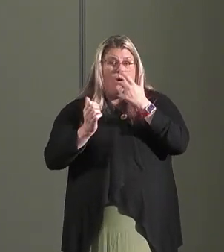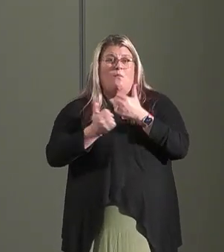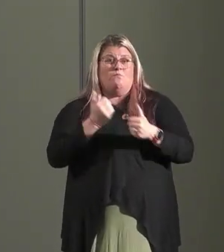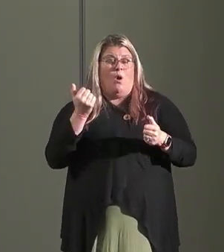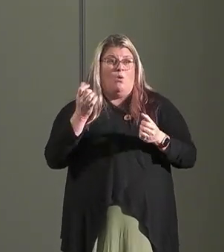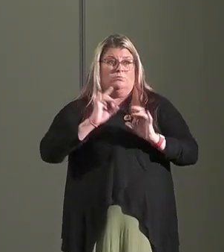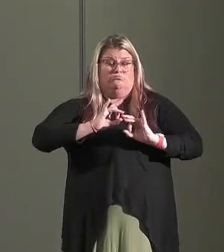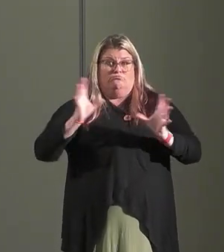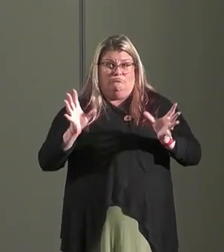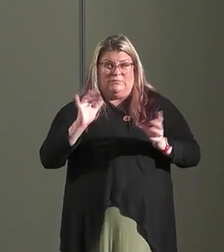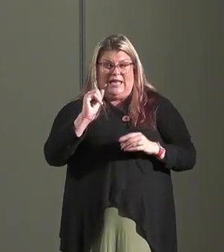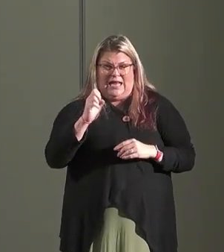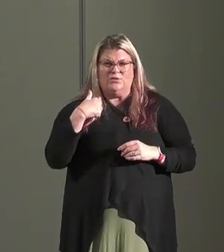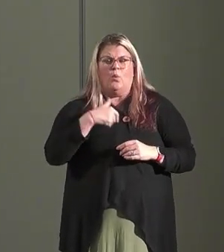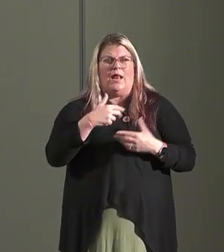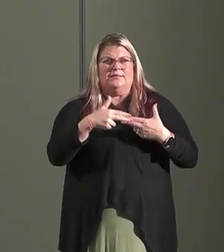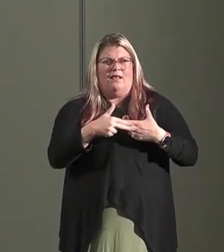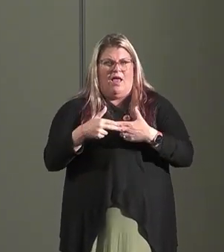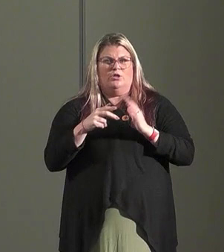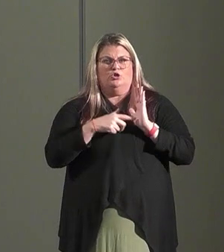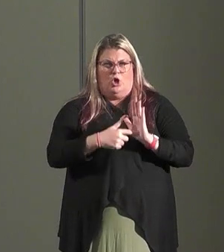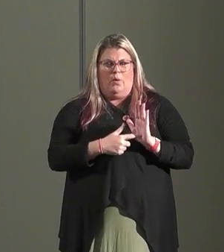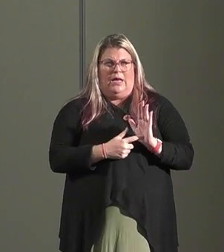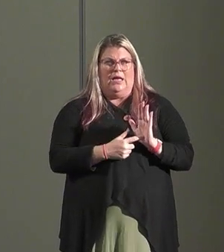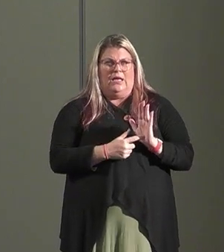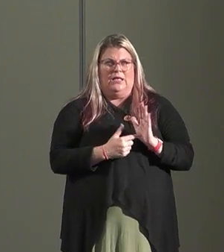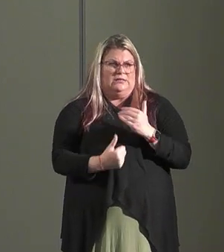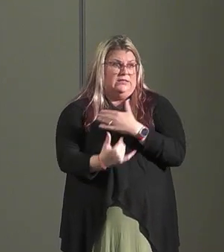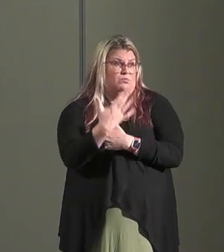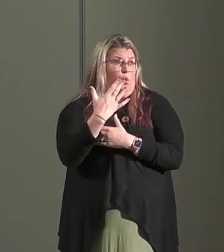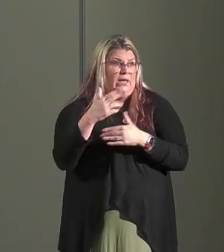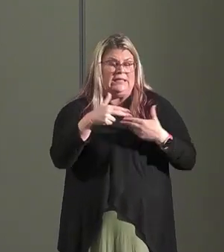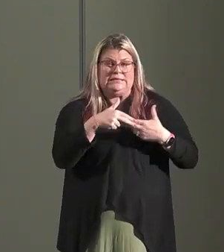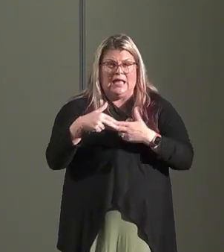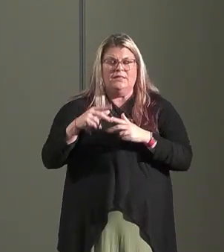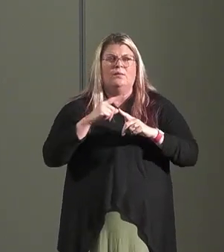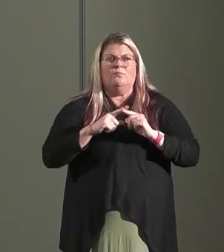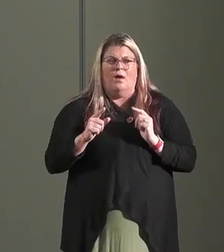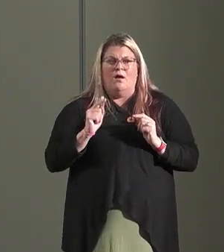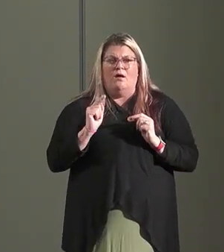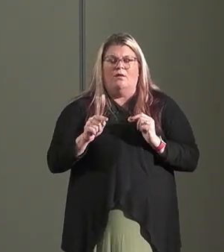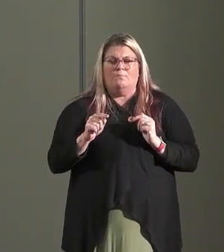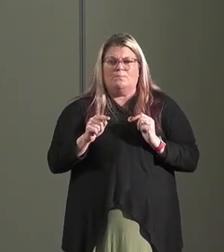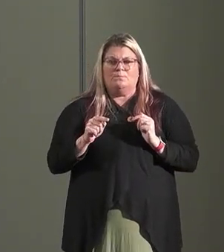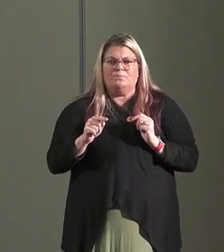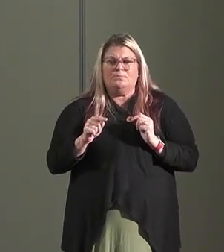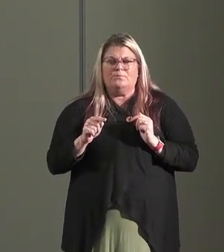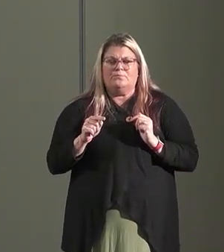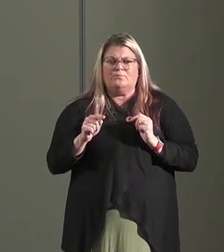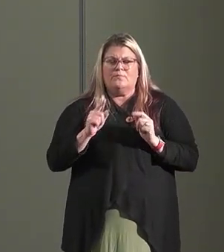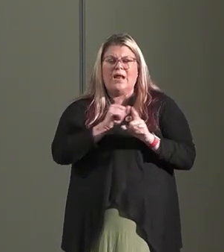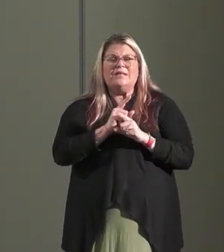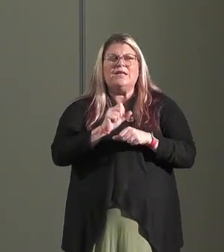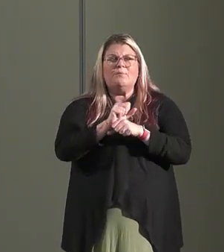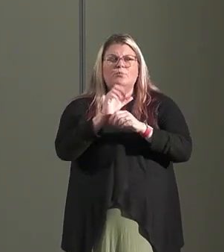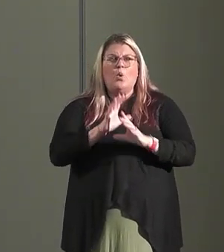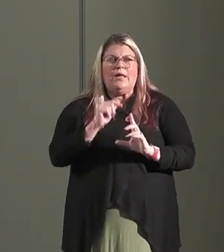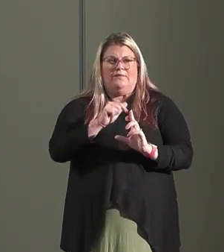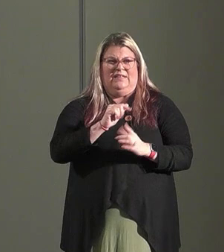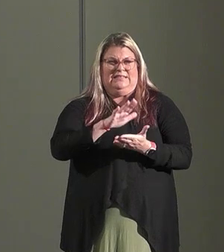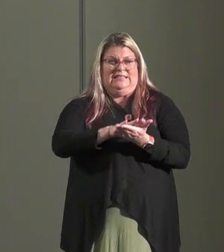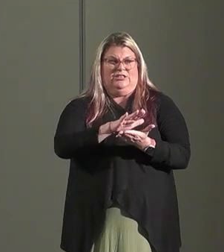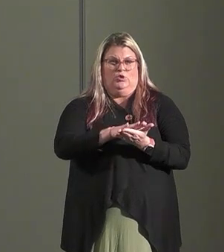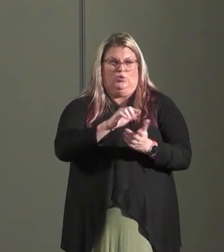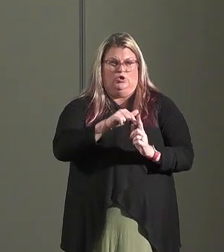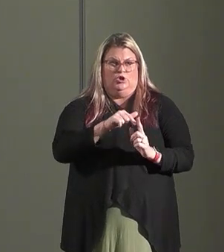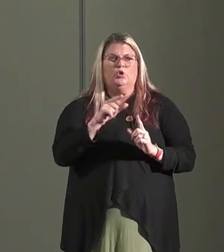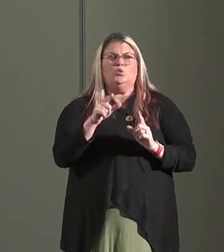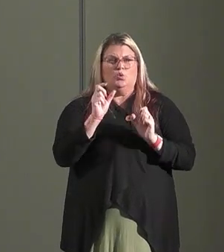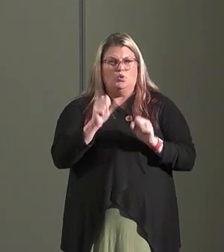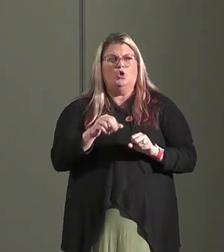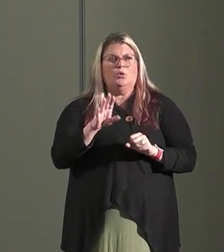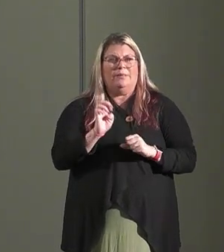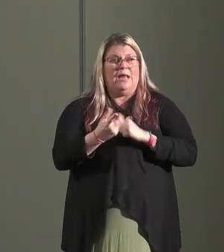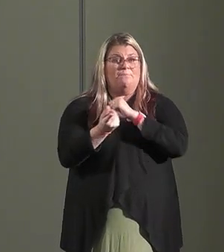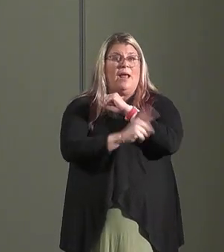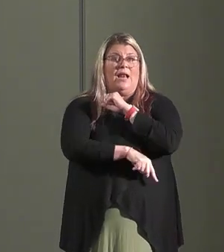a slide showing in this morning slide deck, as an employee of the institution you could be penalized